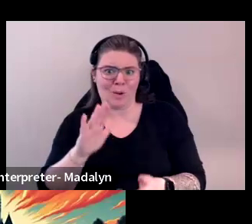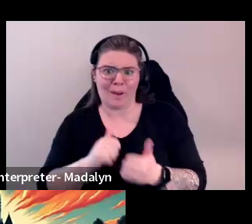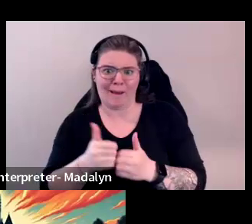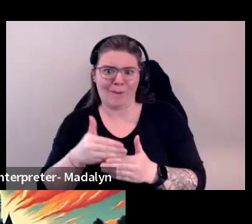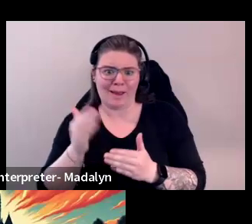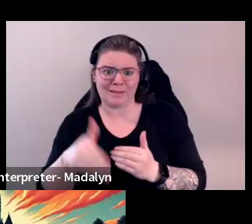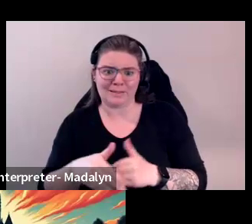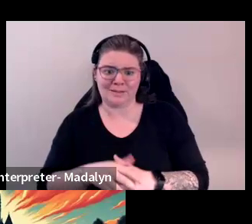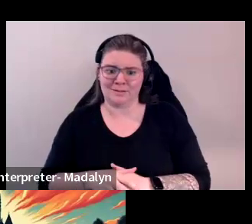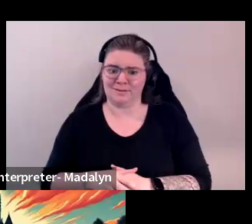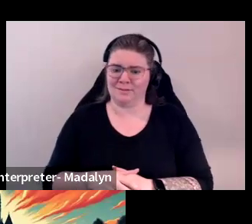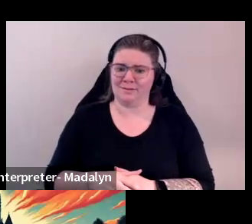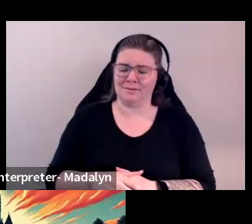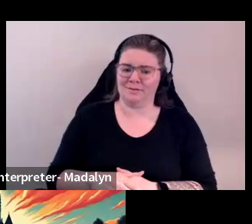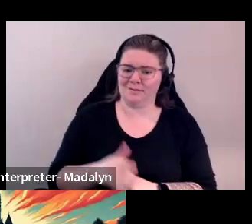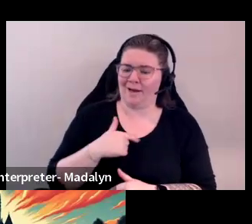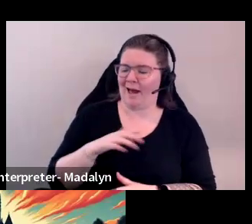Tom Olin: Obviously I had. I left there too.